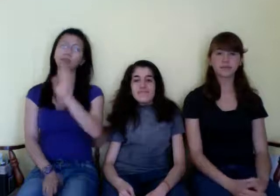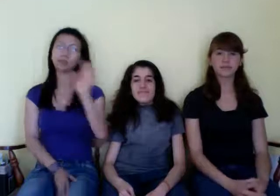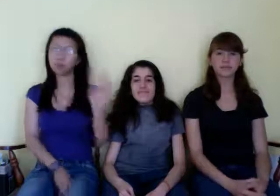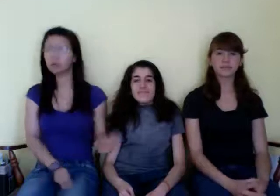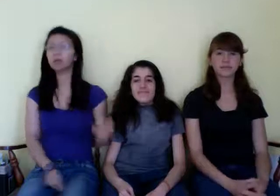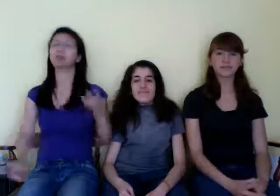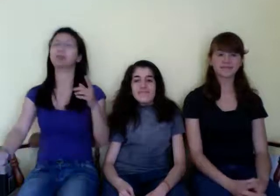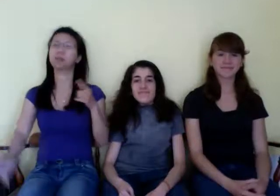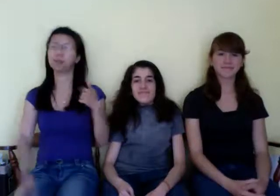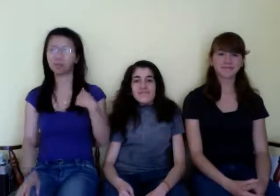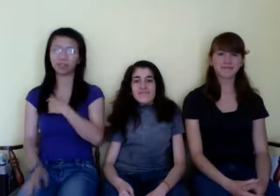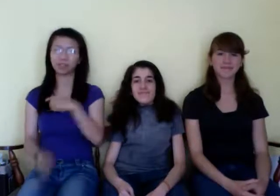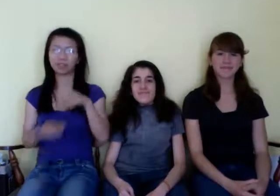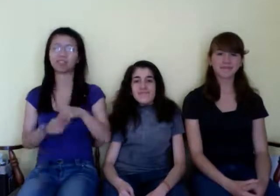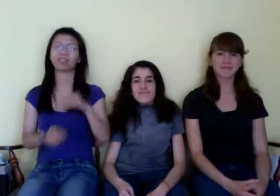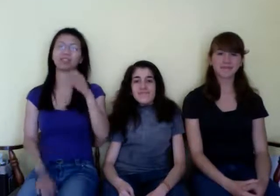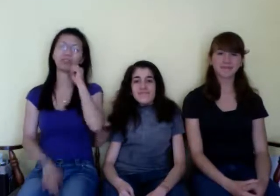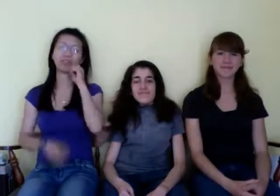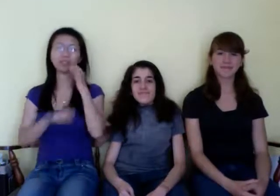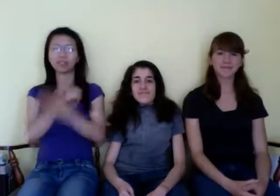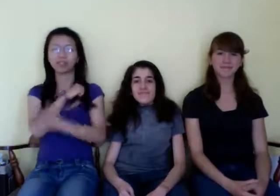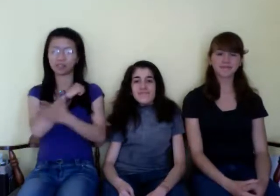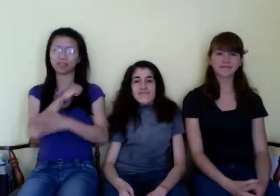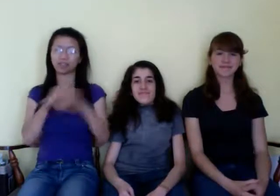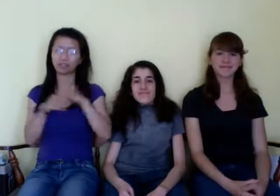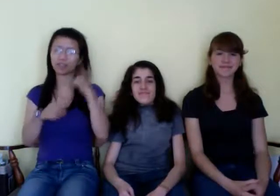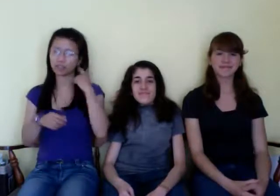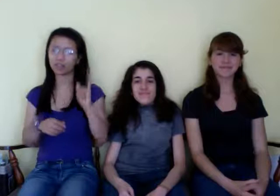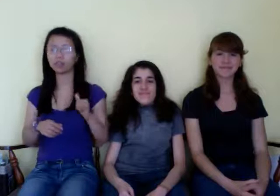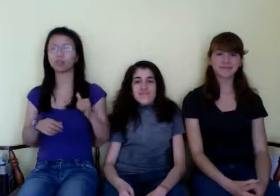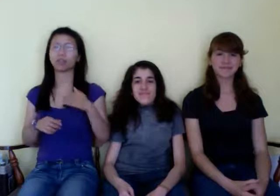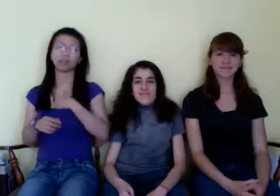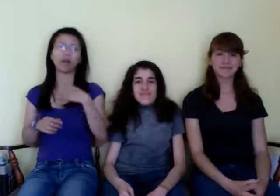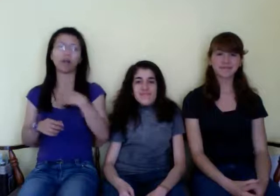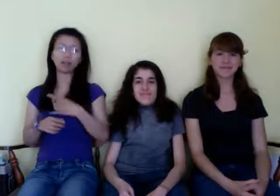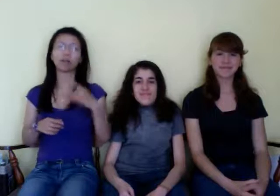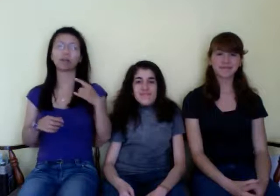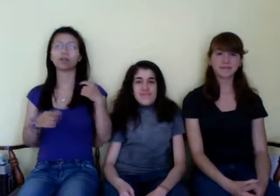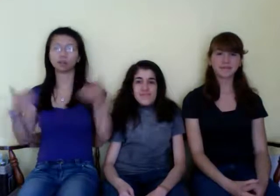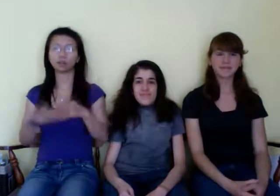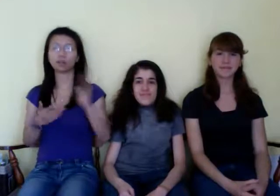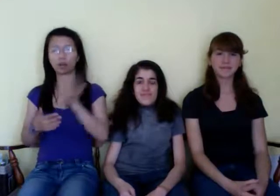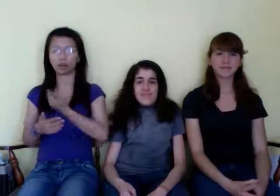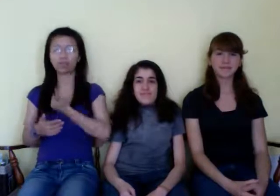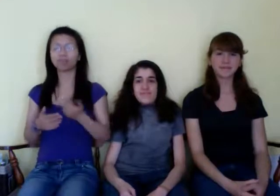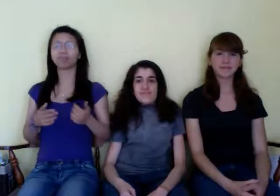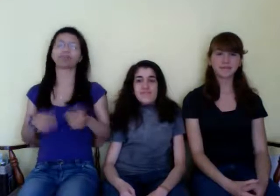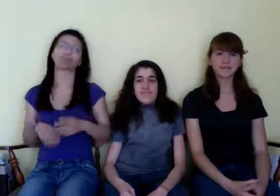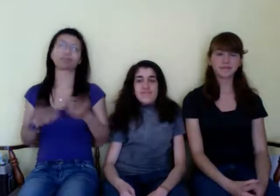Hello! We’re from Orange County, California and we’d like to introduce ourselves.